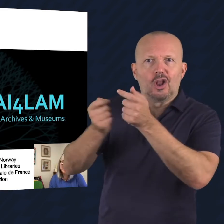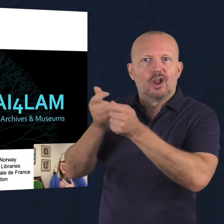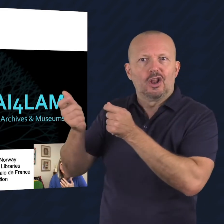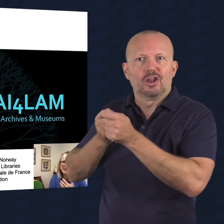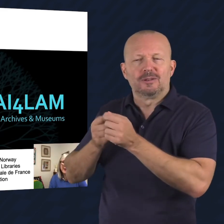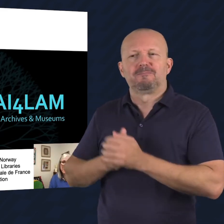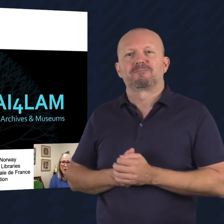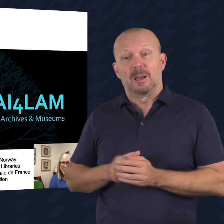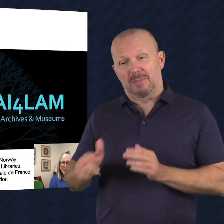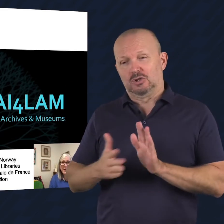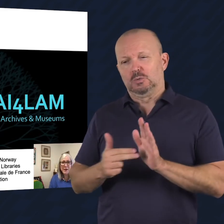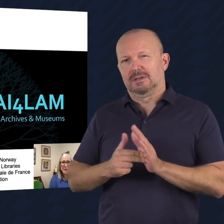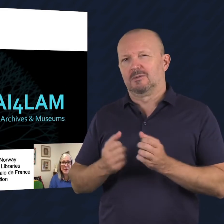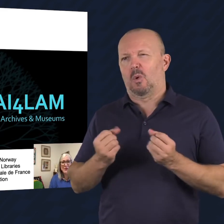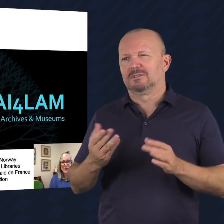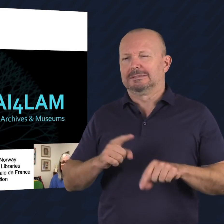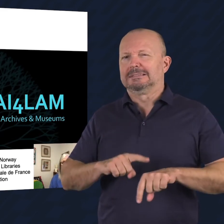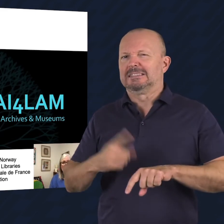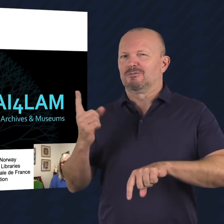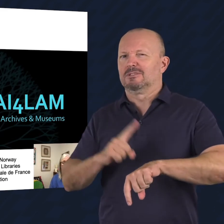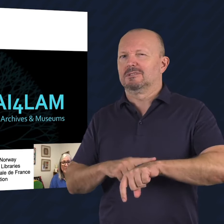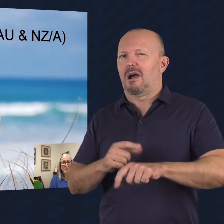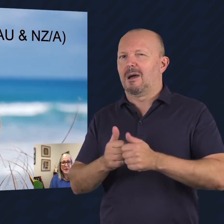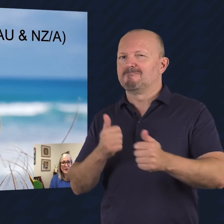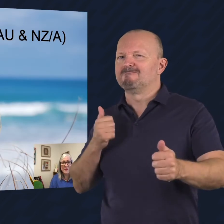But at this end of the world, we're often in a bit of a different time zone.